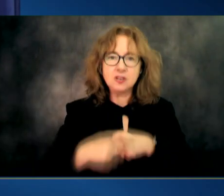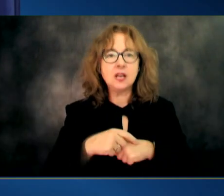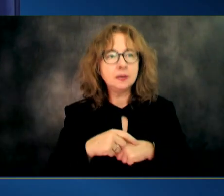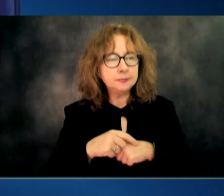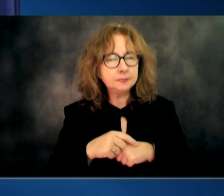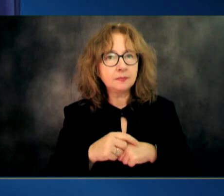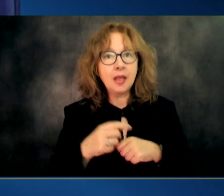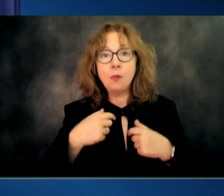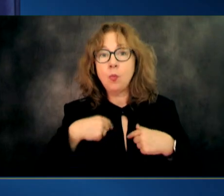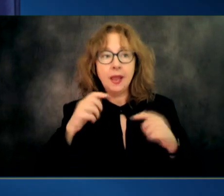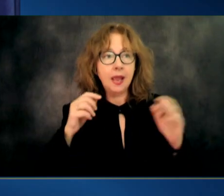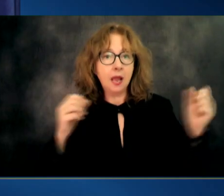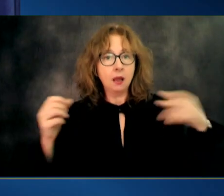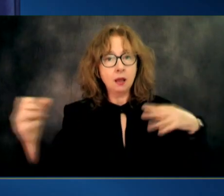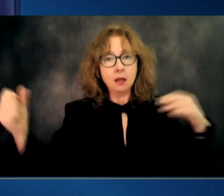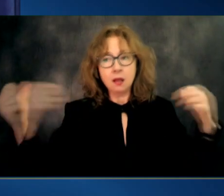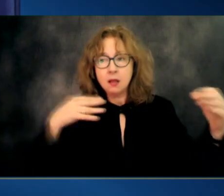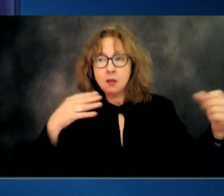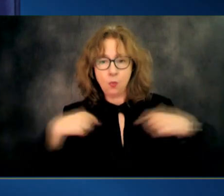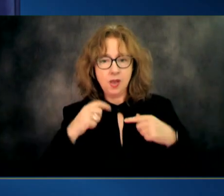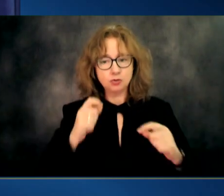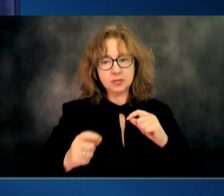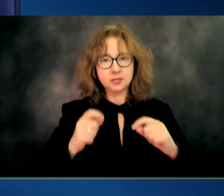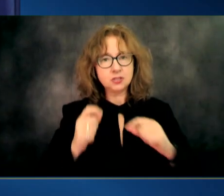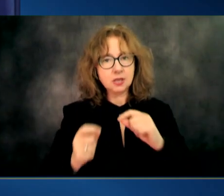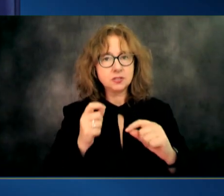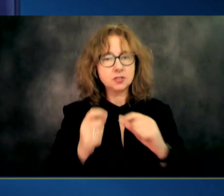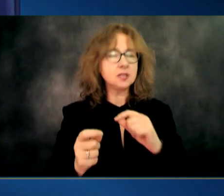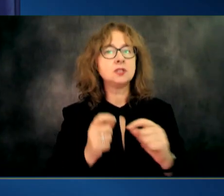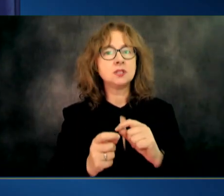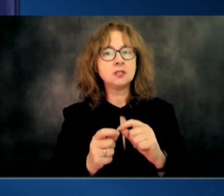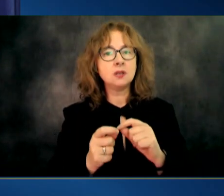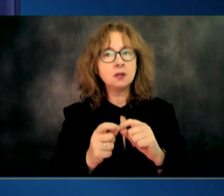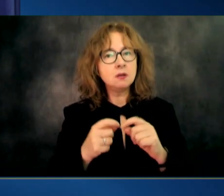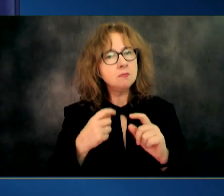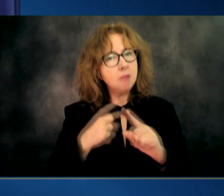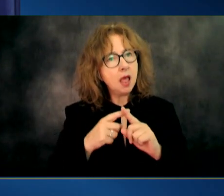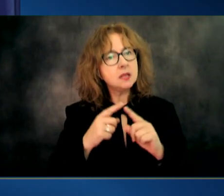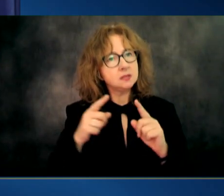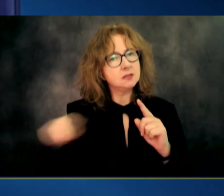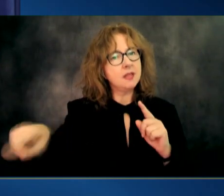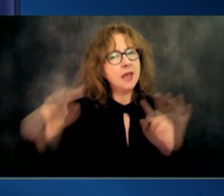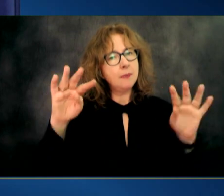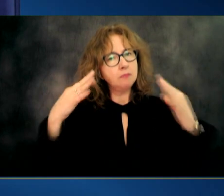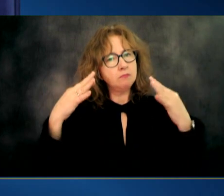along, and so we're hoping that they also hold us accountable. And that's also a really key thing.